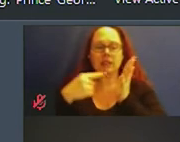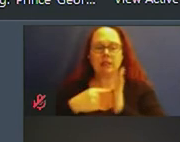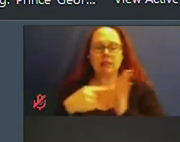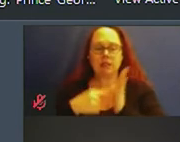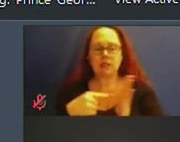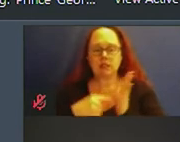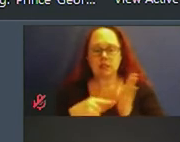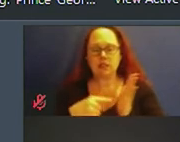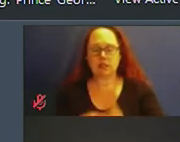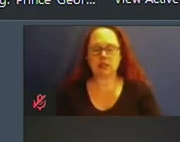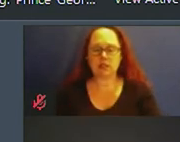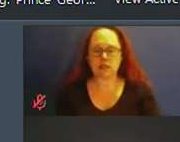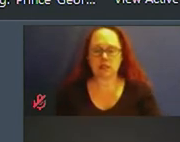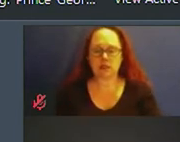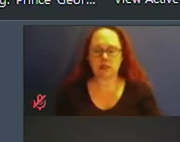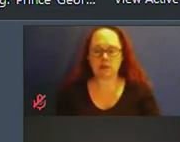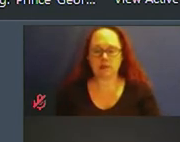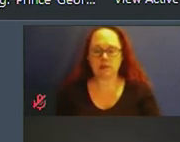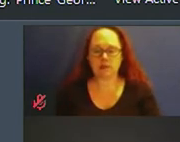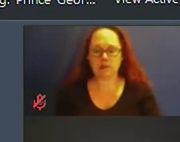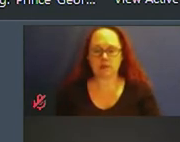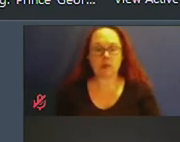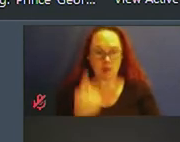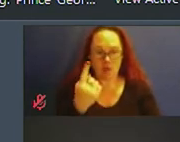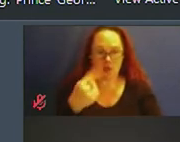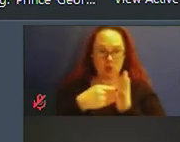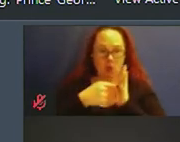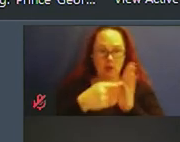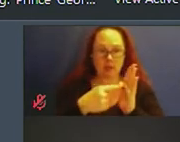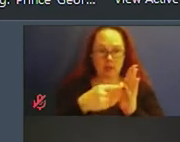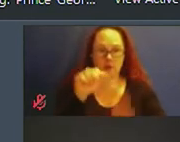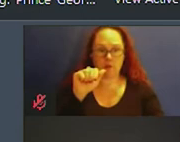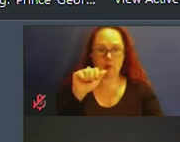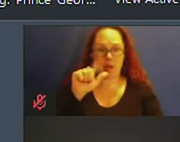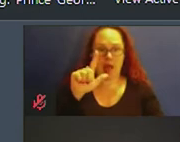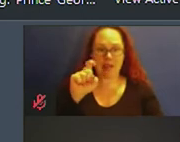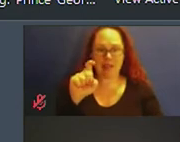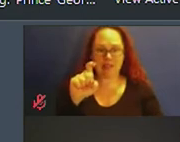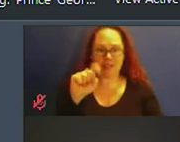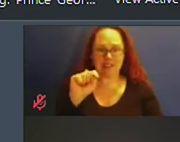We have an exhibit from Alex Tallerand which we've all poured over.